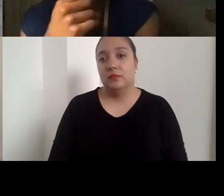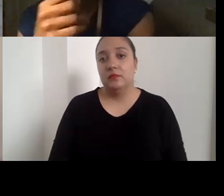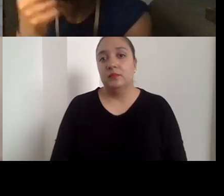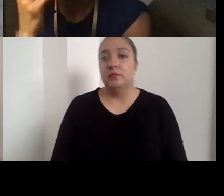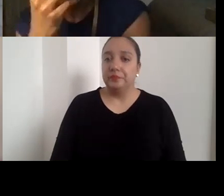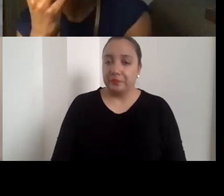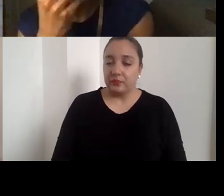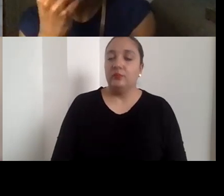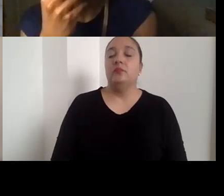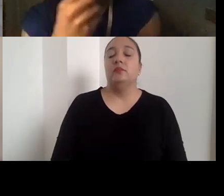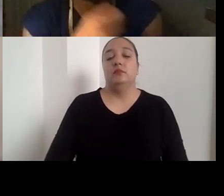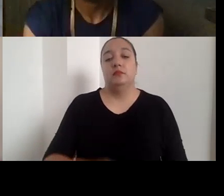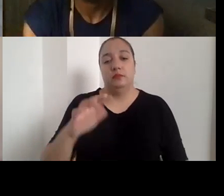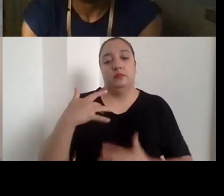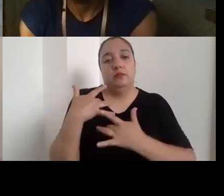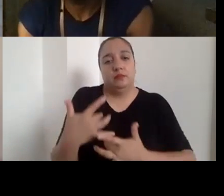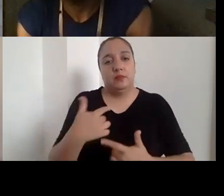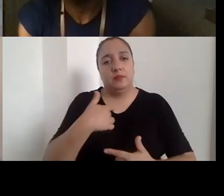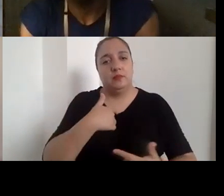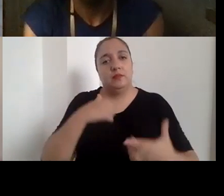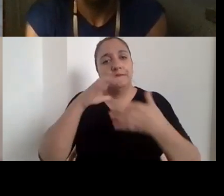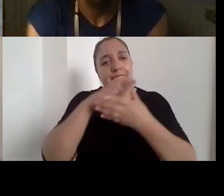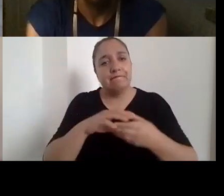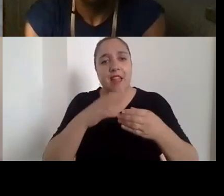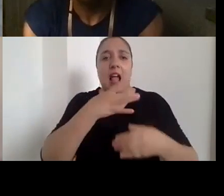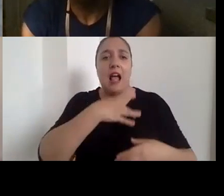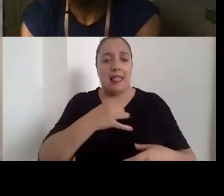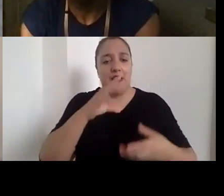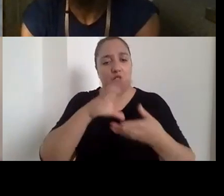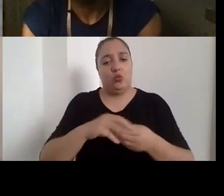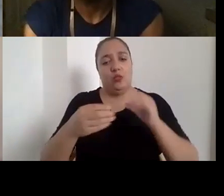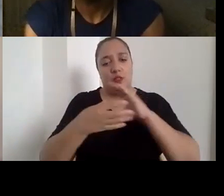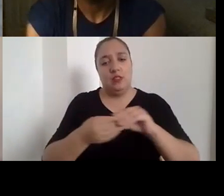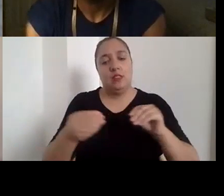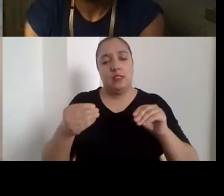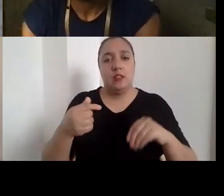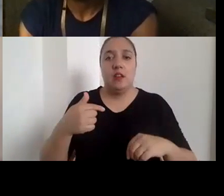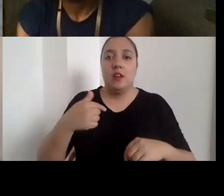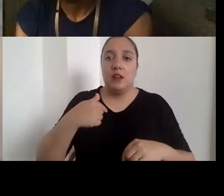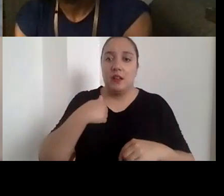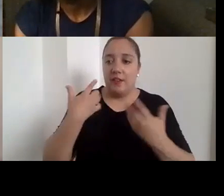I really -- I have been conversations with my friends and